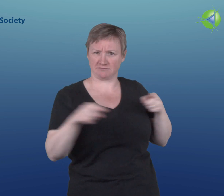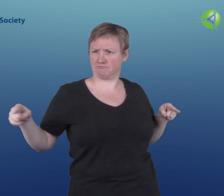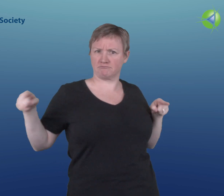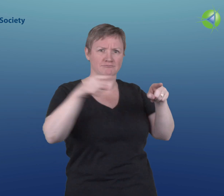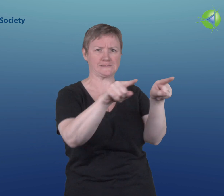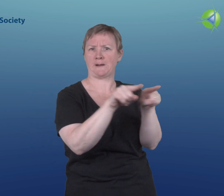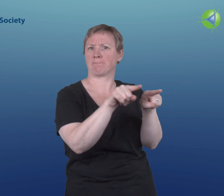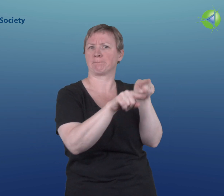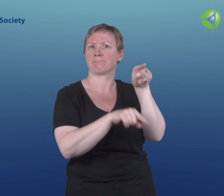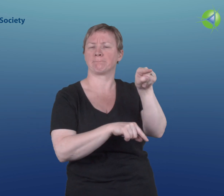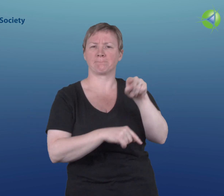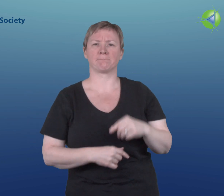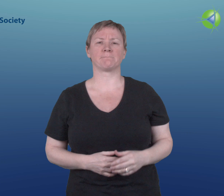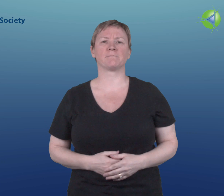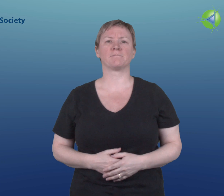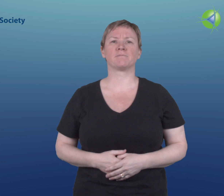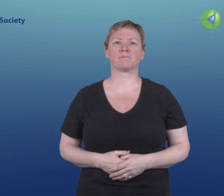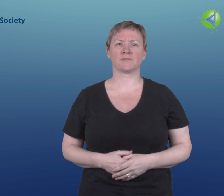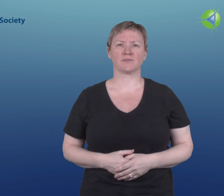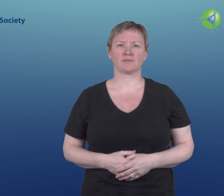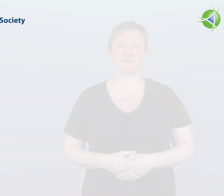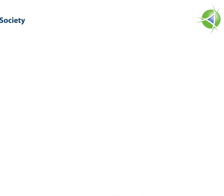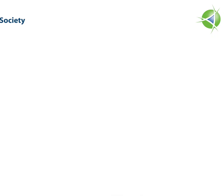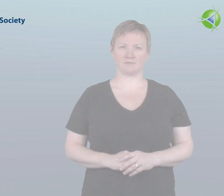as those who don’t have disabilities.